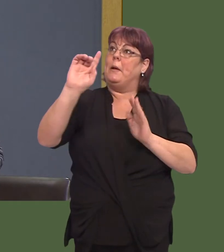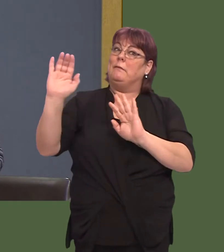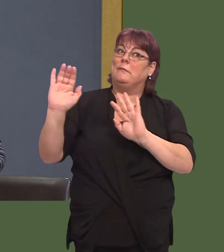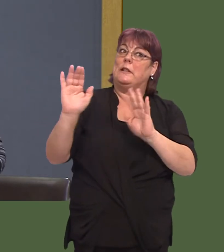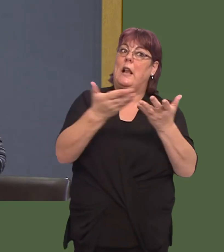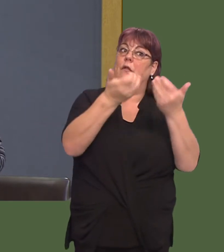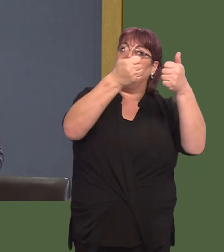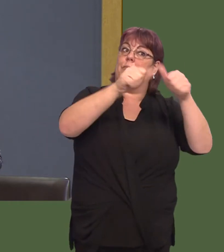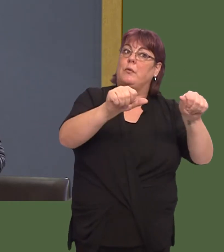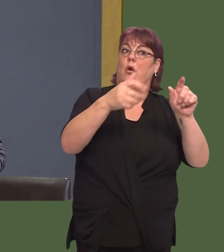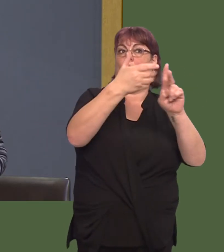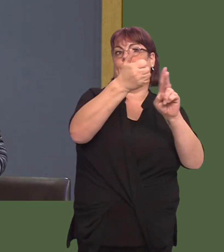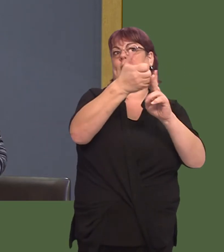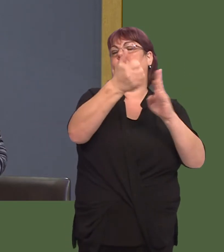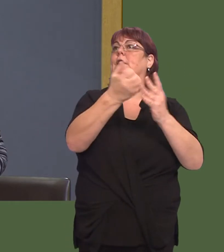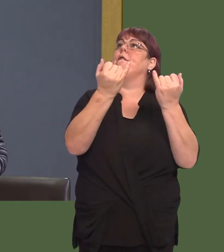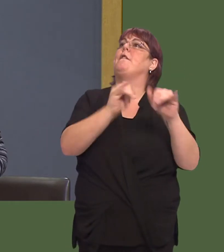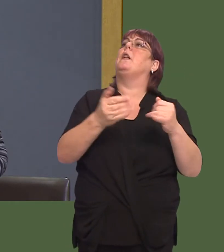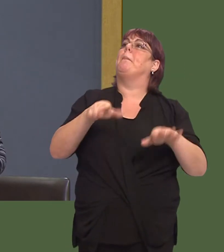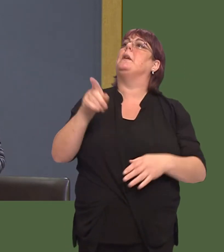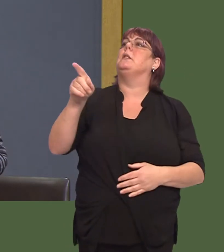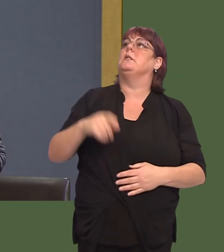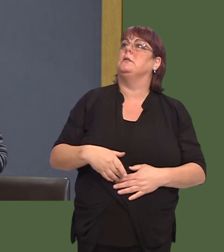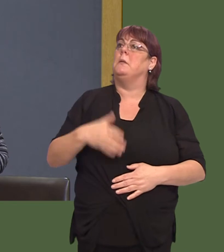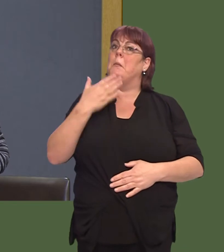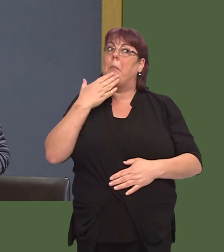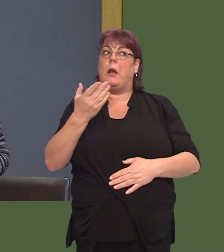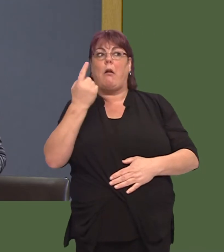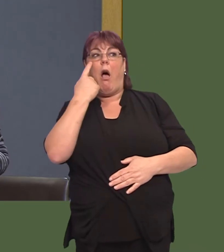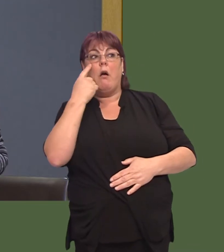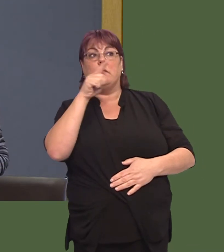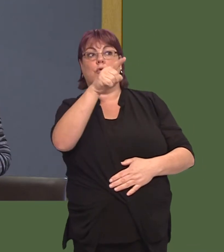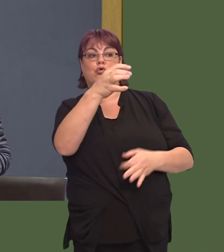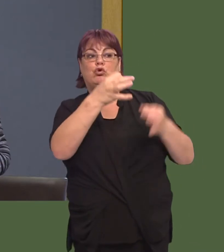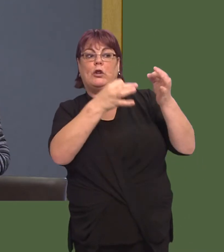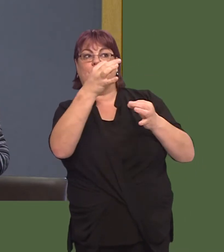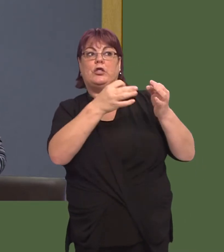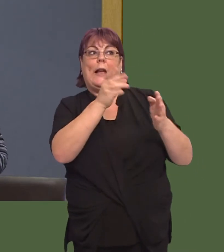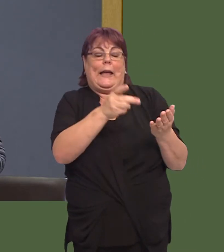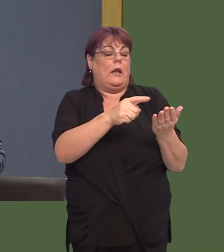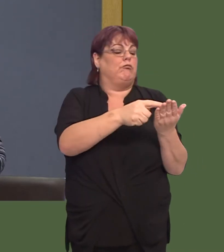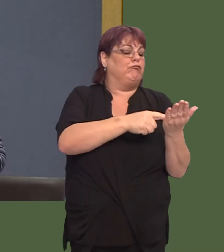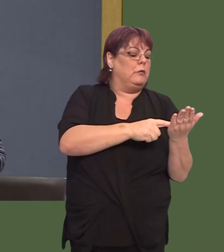So, will you reconsider and look at the strategy again in order to set new criteria and specific